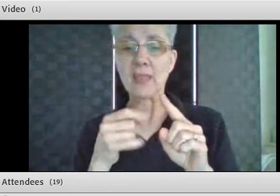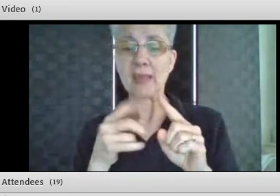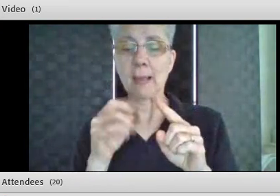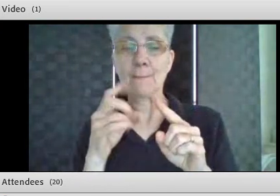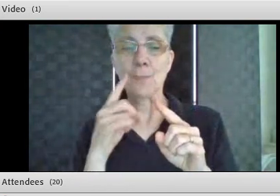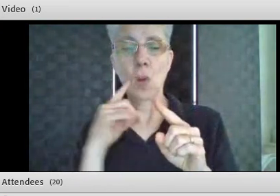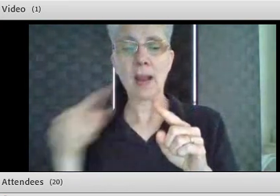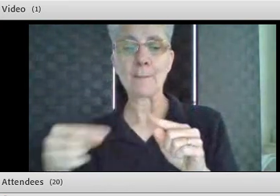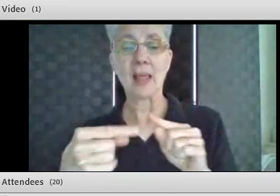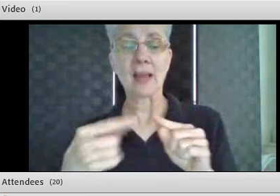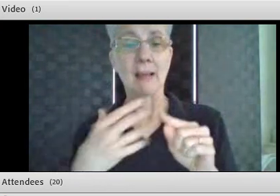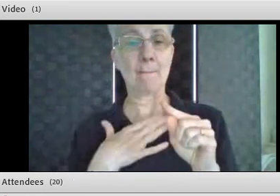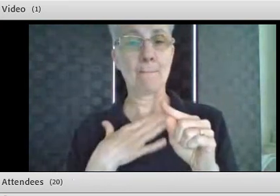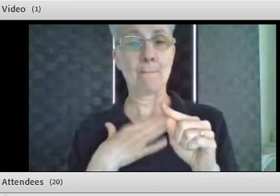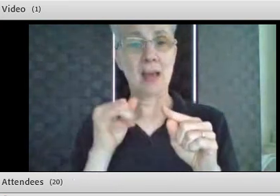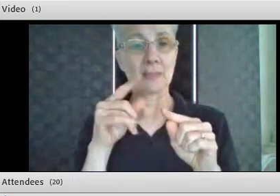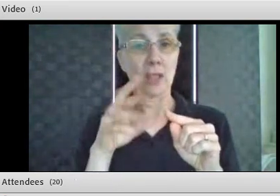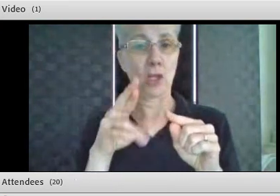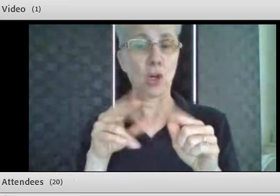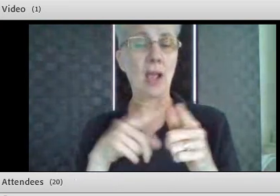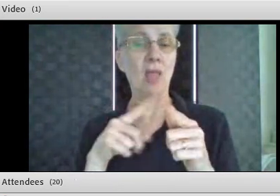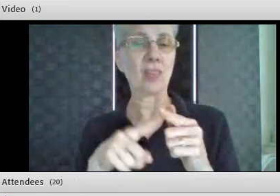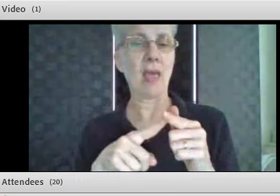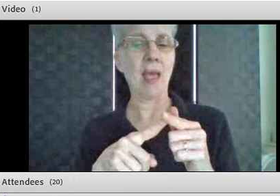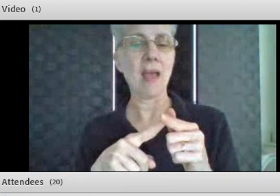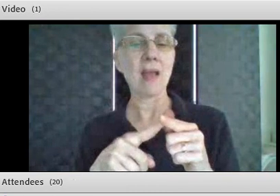plug in my splitter and then plug their cord